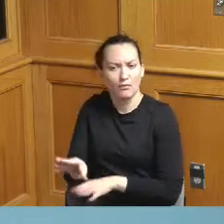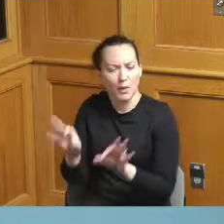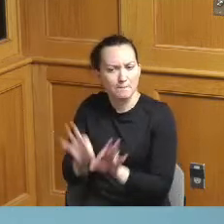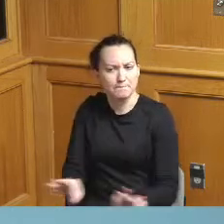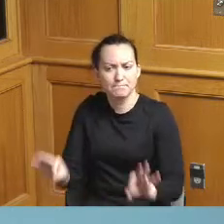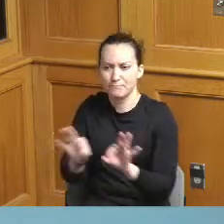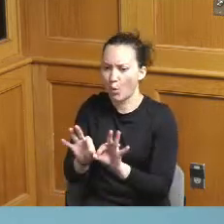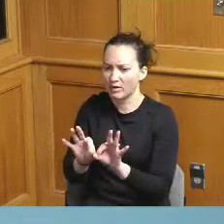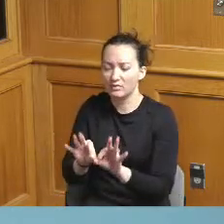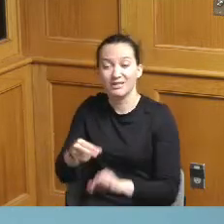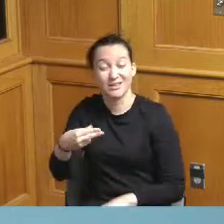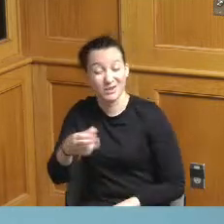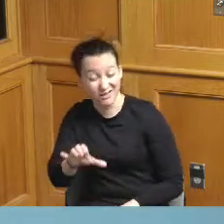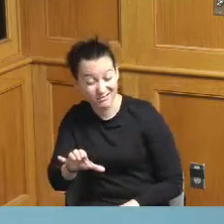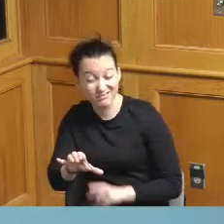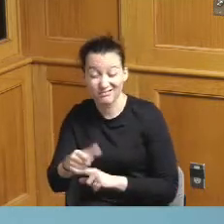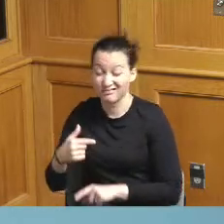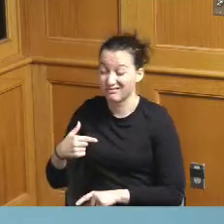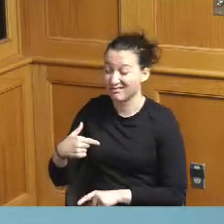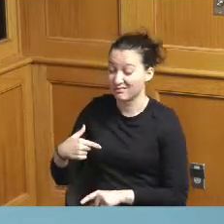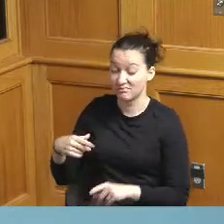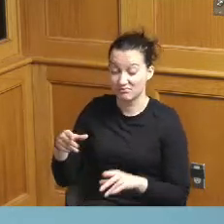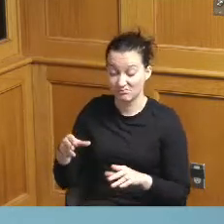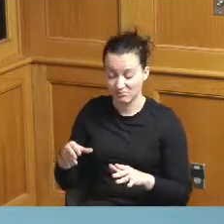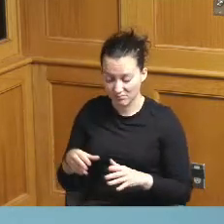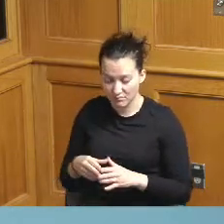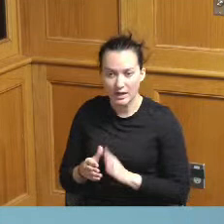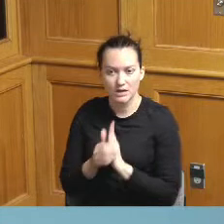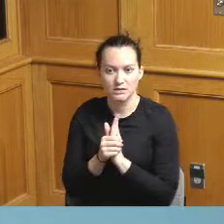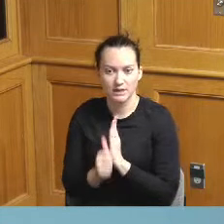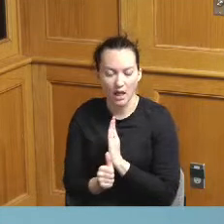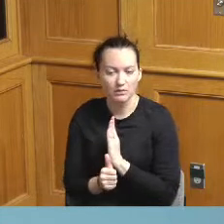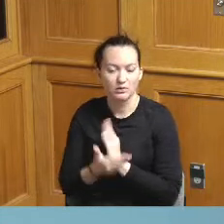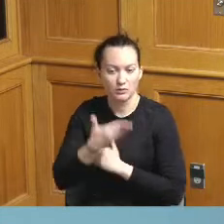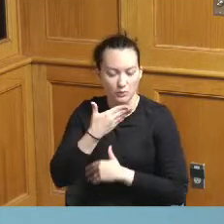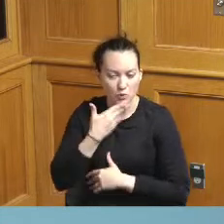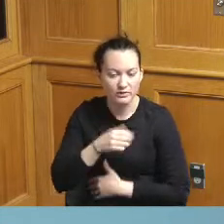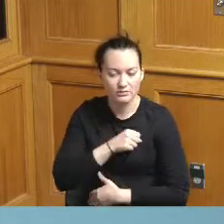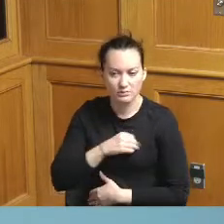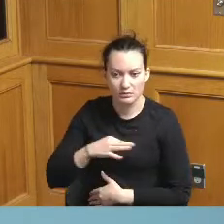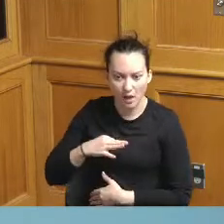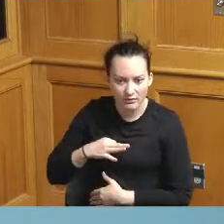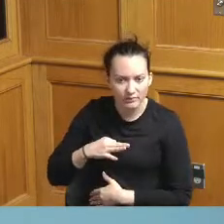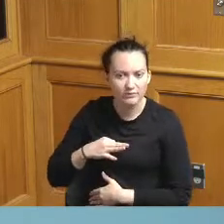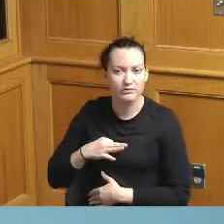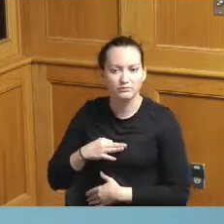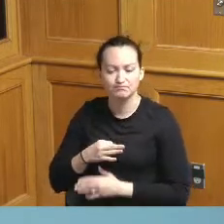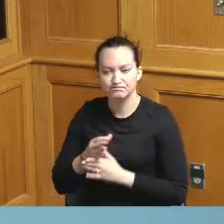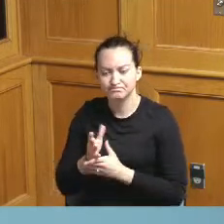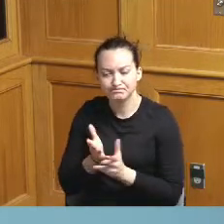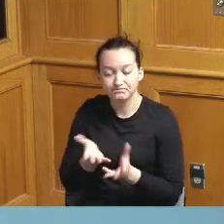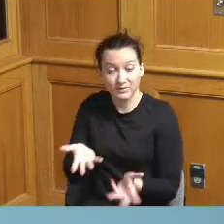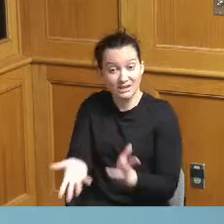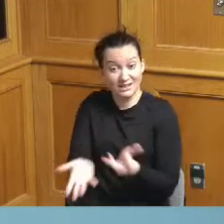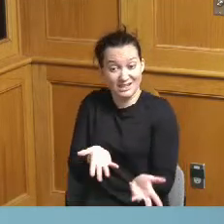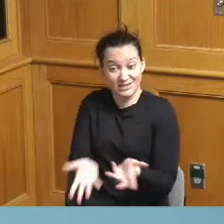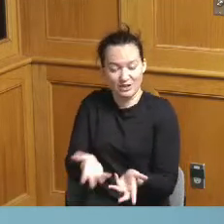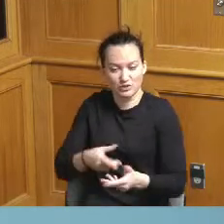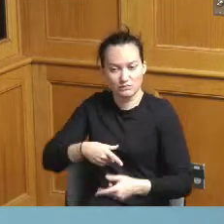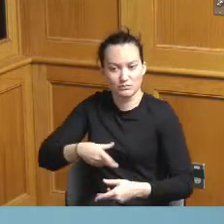for Hamilton County that we have talented staff members that are interfacing with the public for